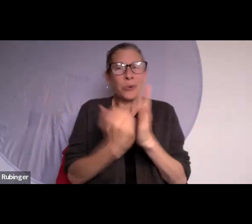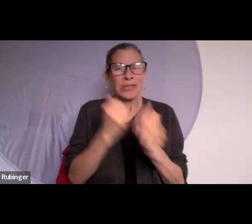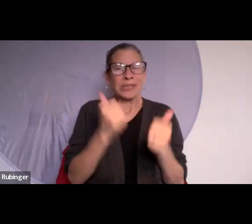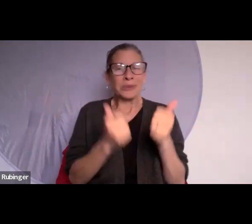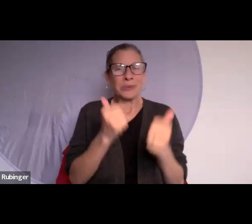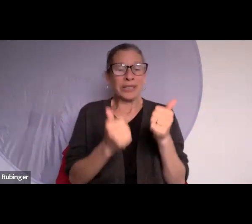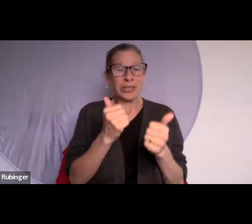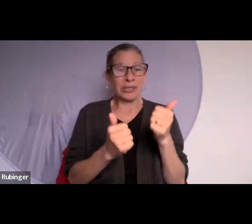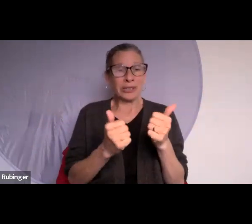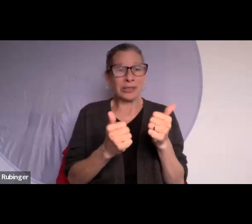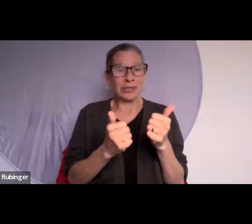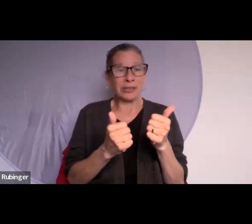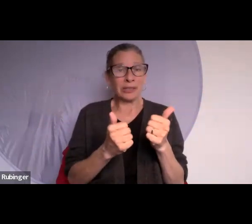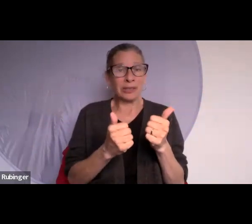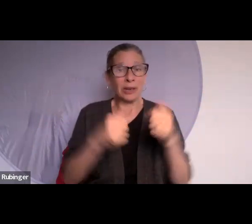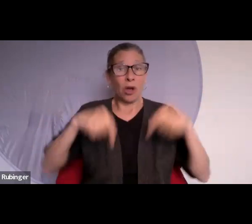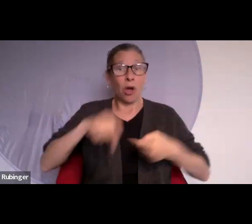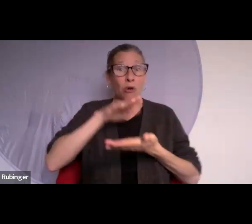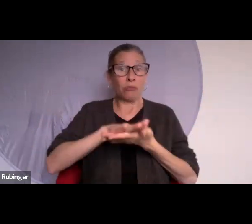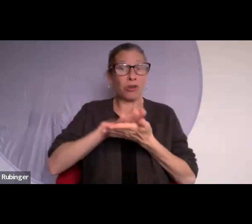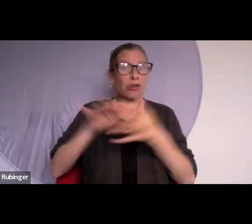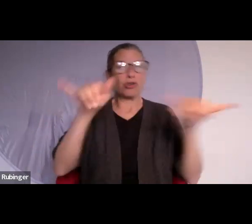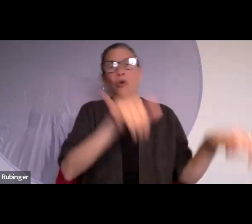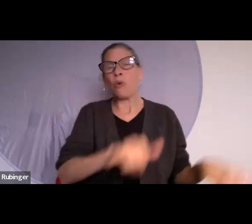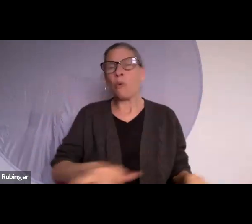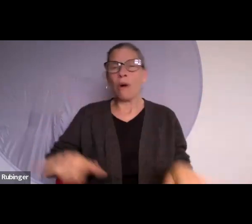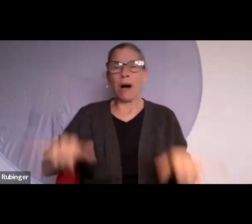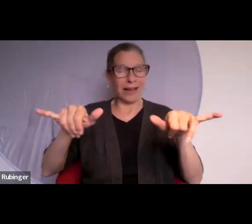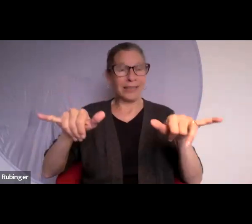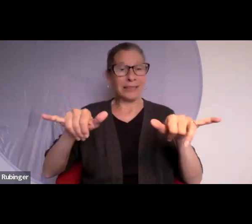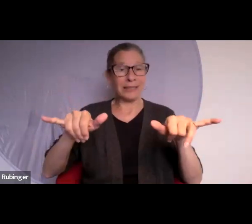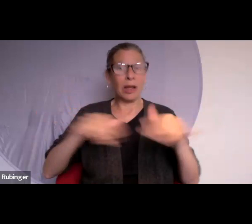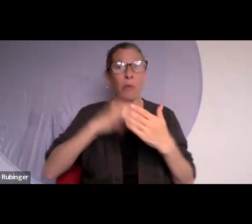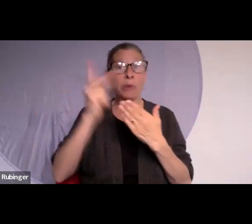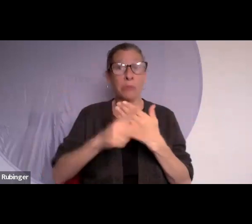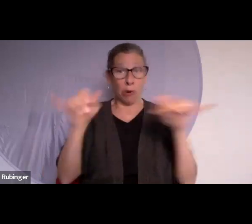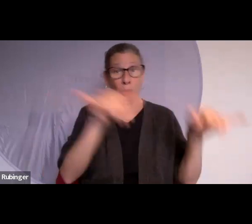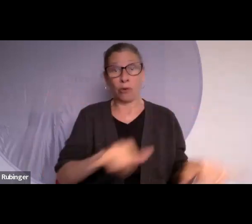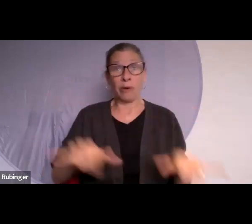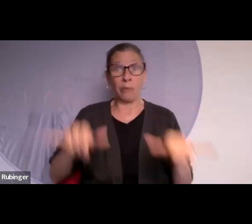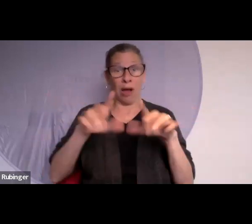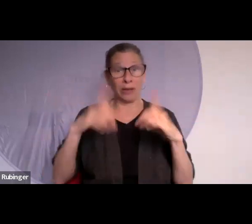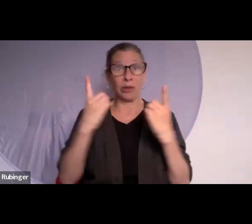[Andrew Marcum] We are a school we are school wide at SPS, I believe I know that we are program wide in our in our department. And I believe